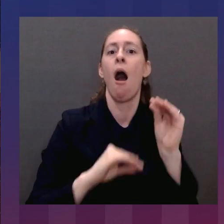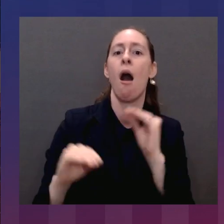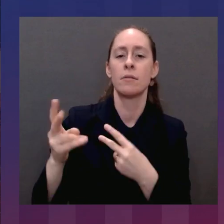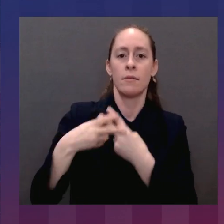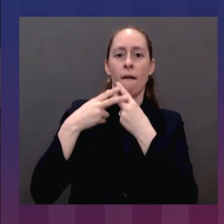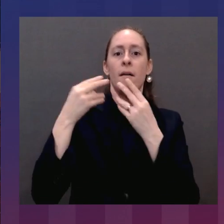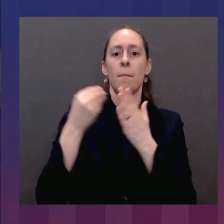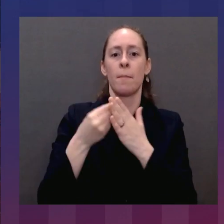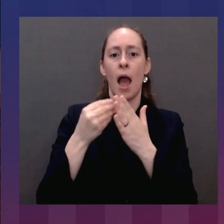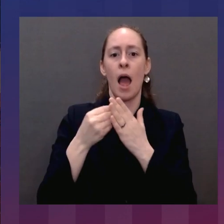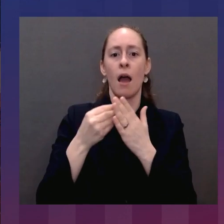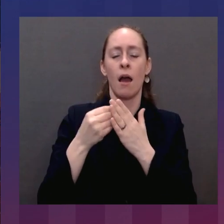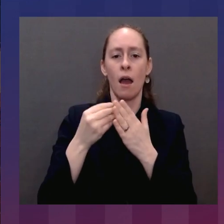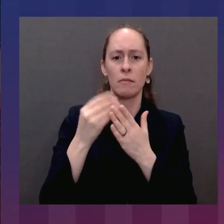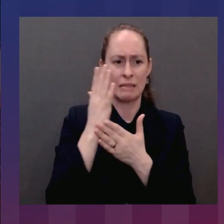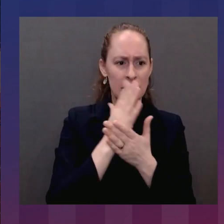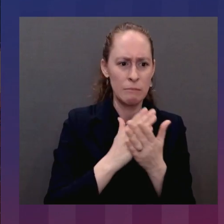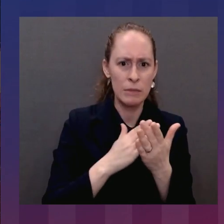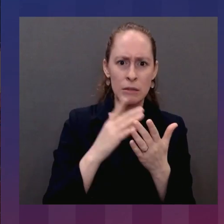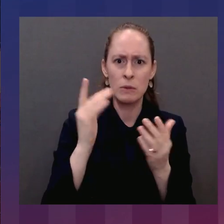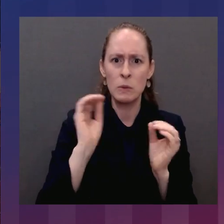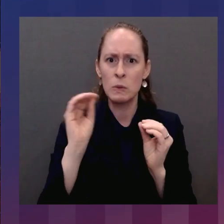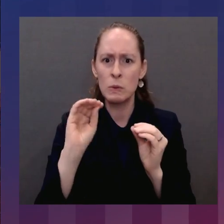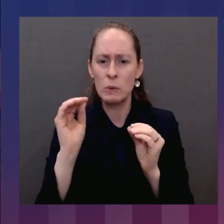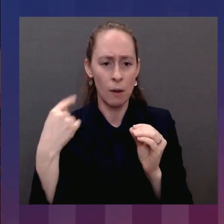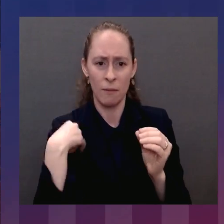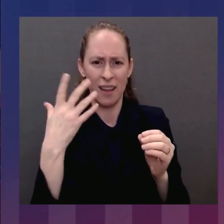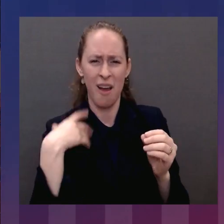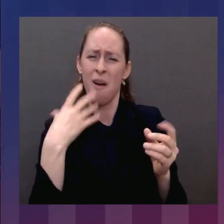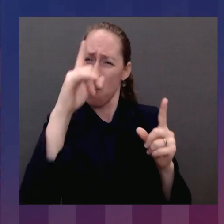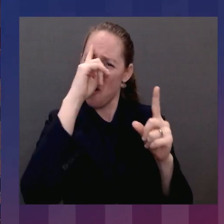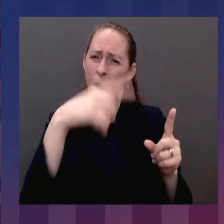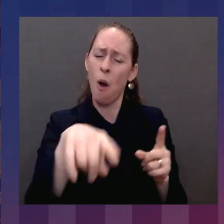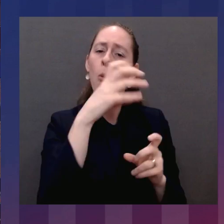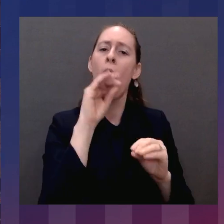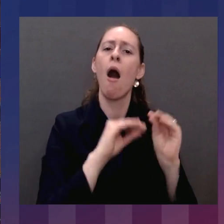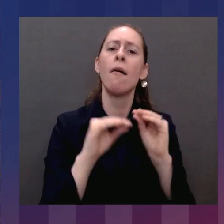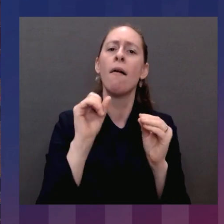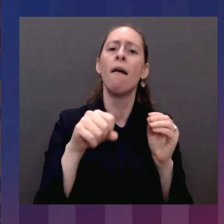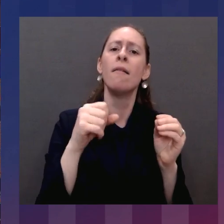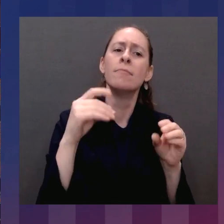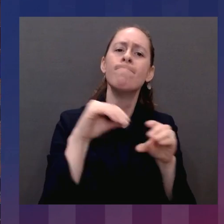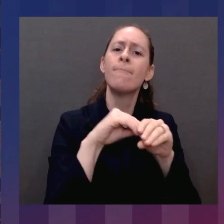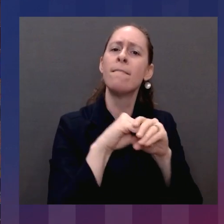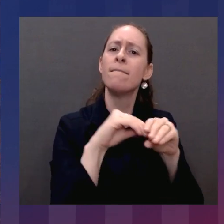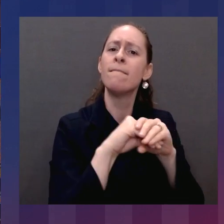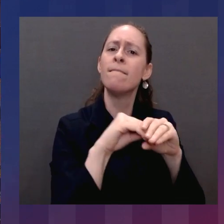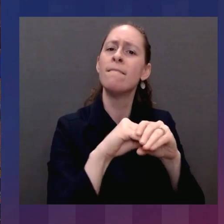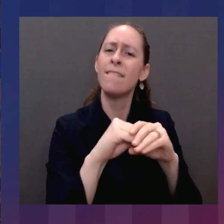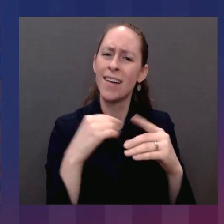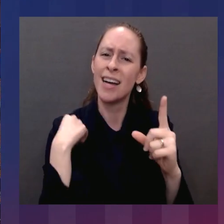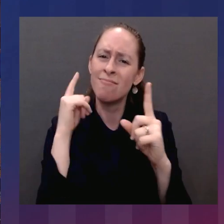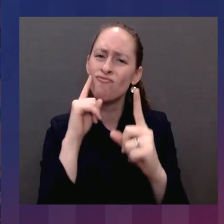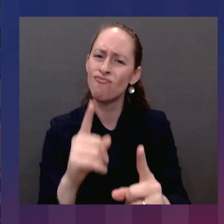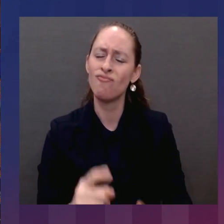Second -- let's cut energy costs for families